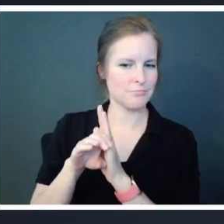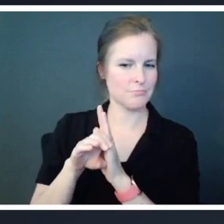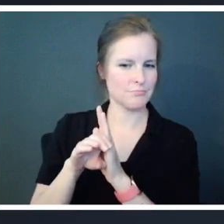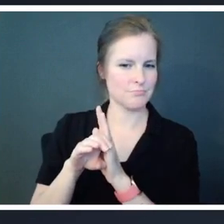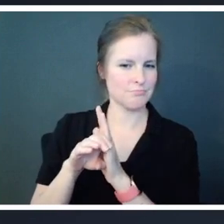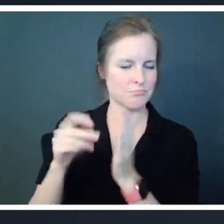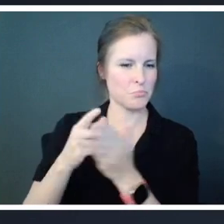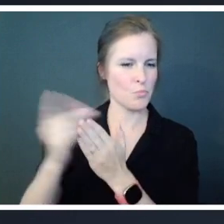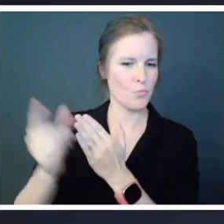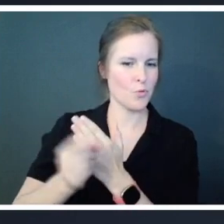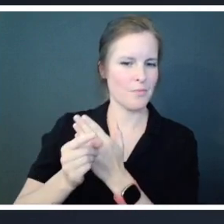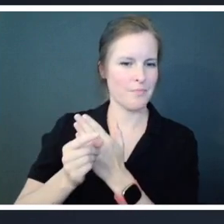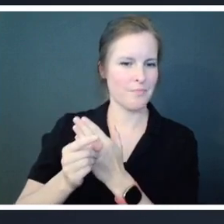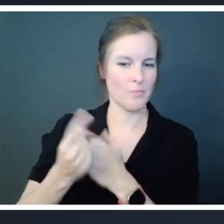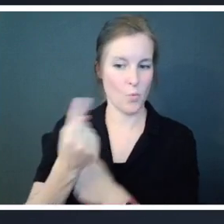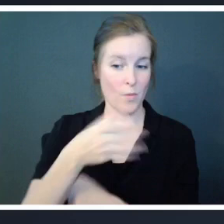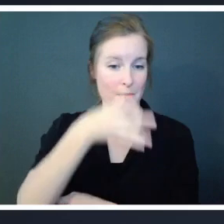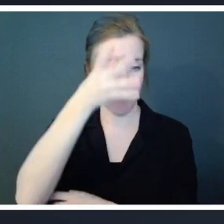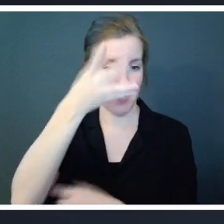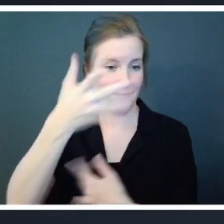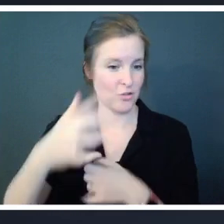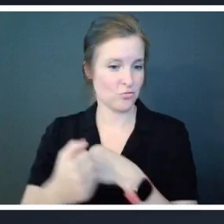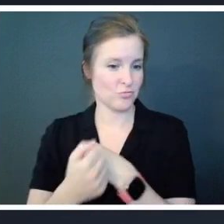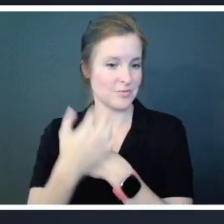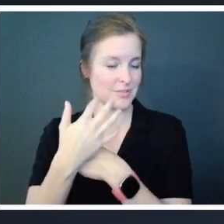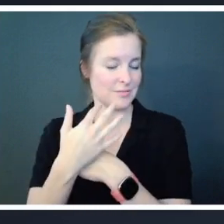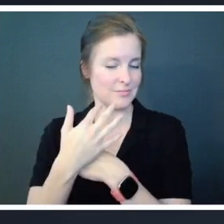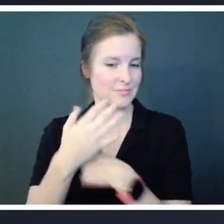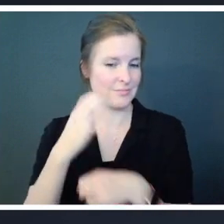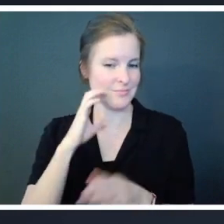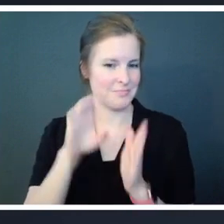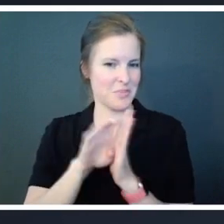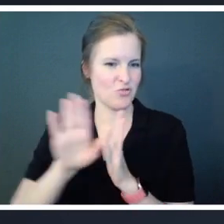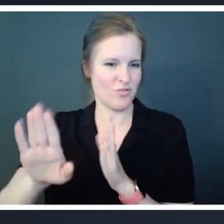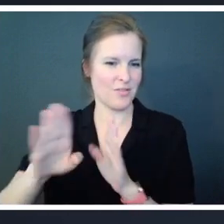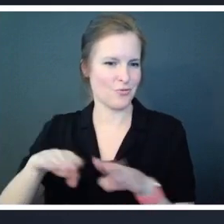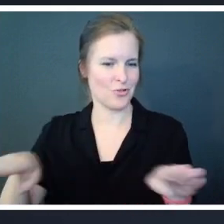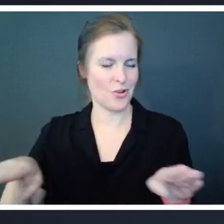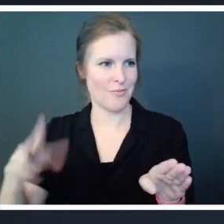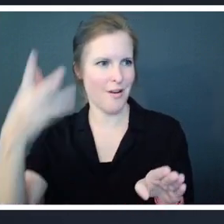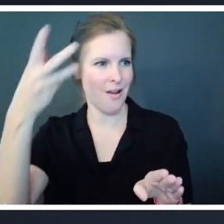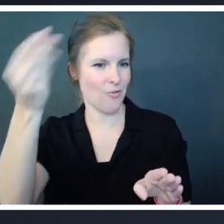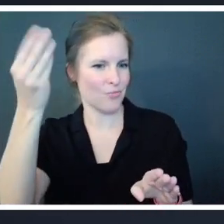me photos of their child out in the playground and in the yard, like collecting specimens and